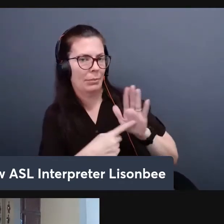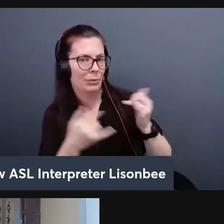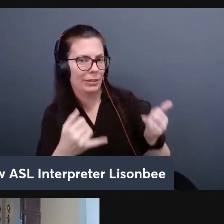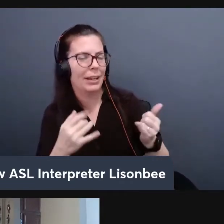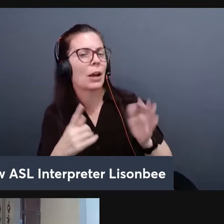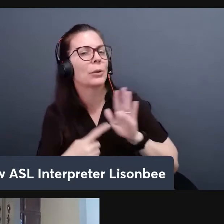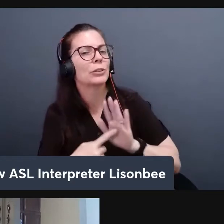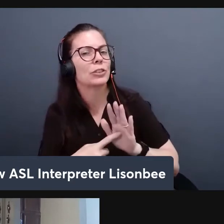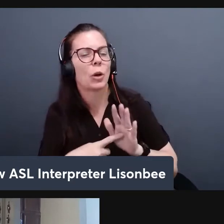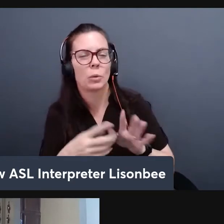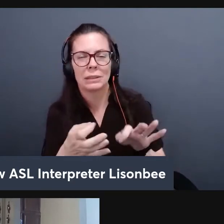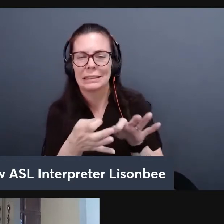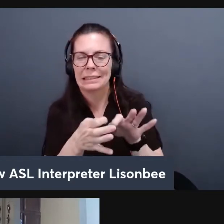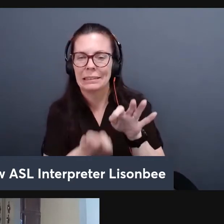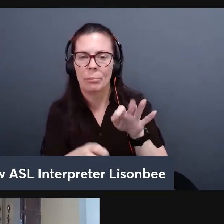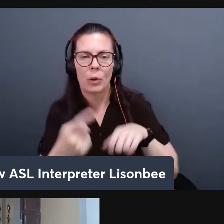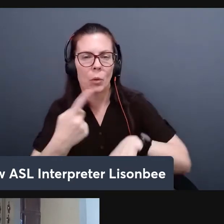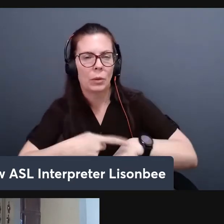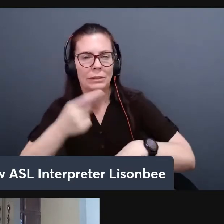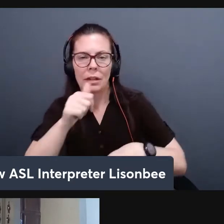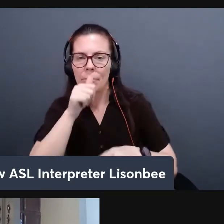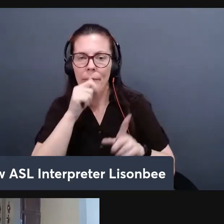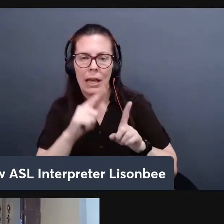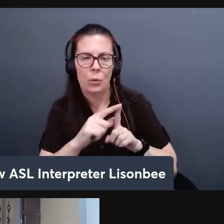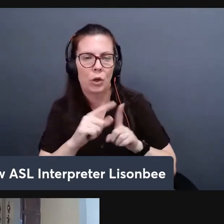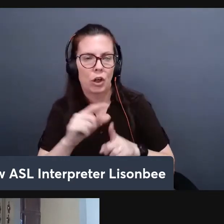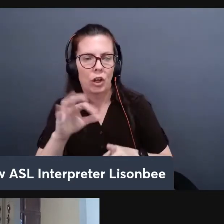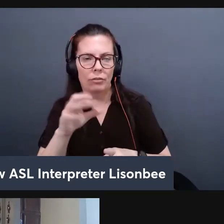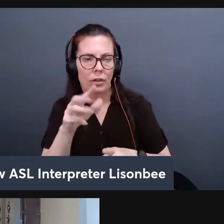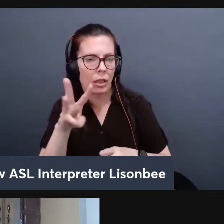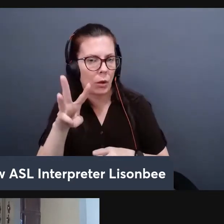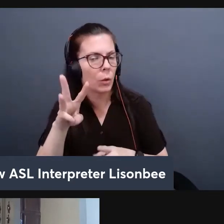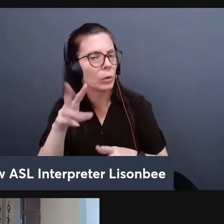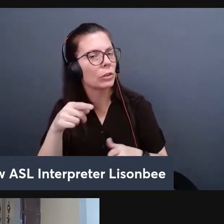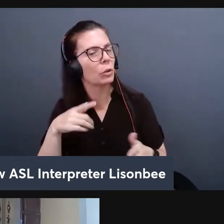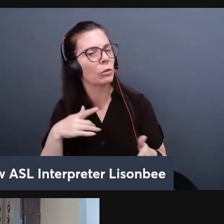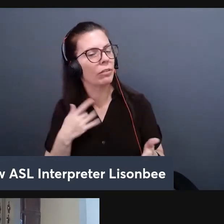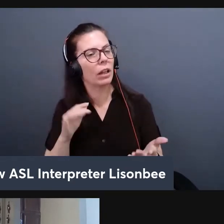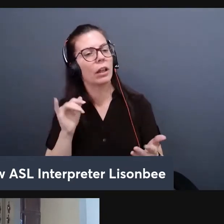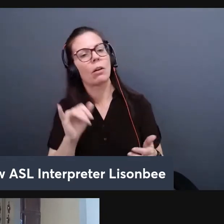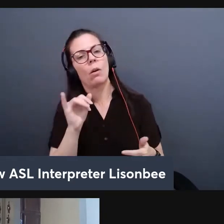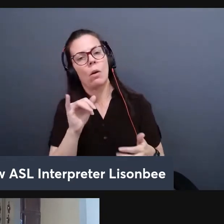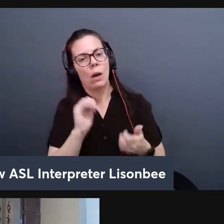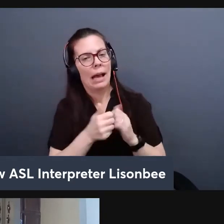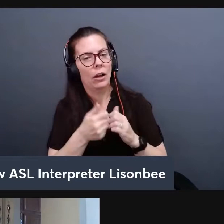a very simple one time password flow, just to kind of give you a feel of how that would work.